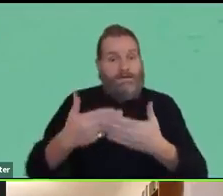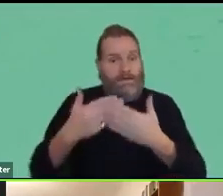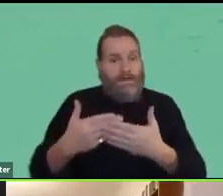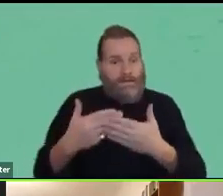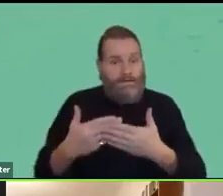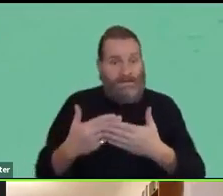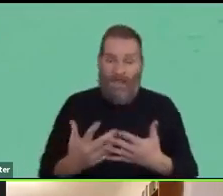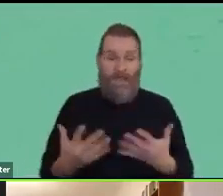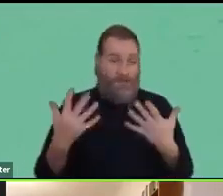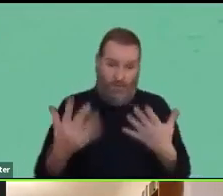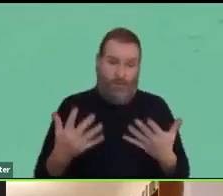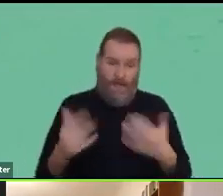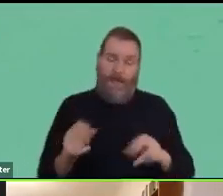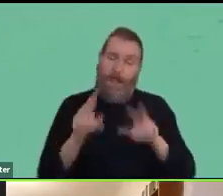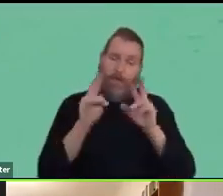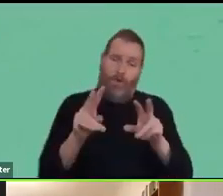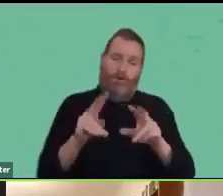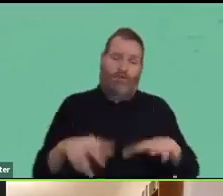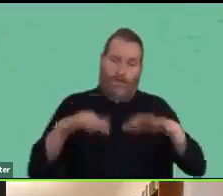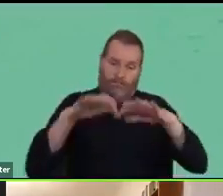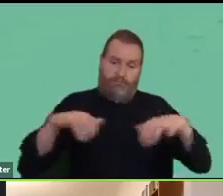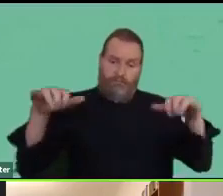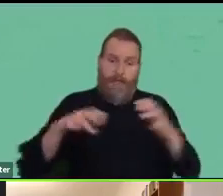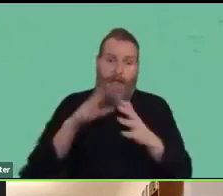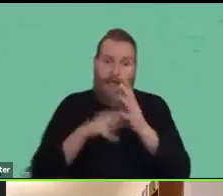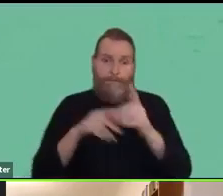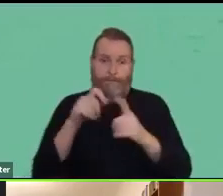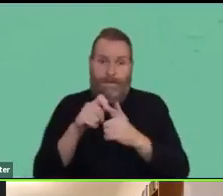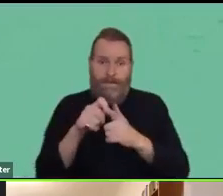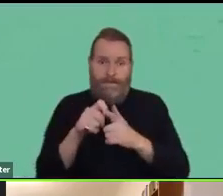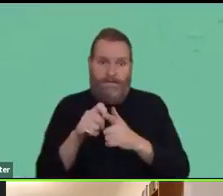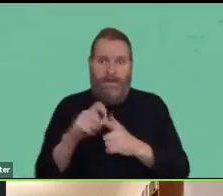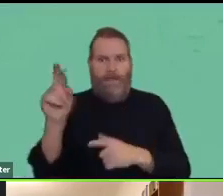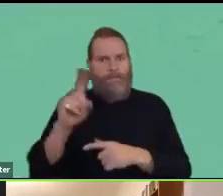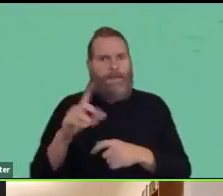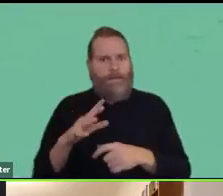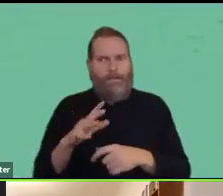that some of the MPs used some of our members case studies people using food banks people